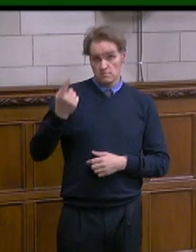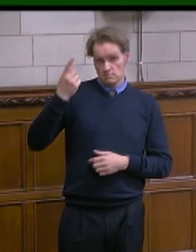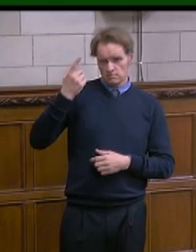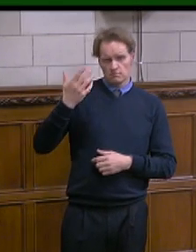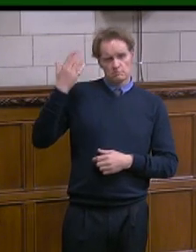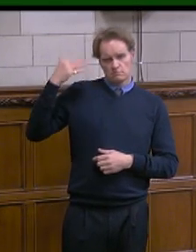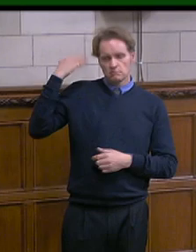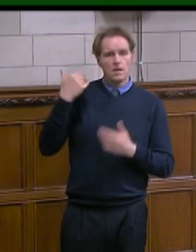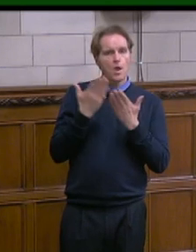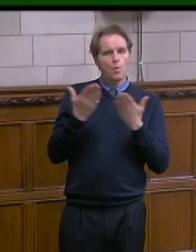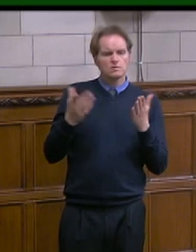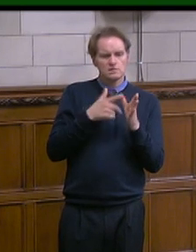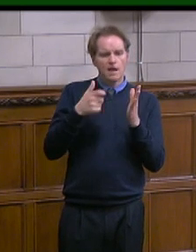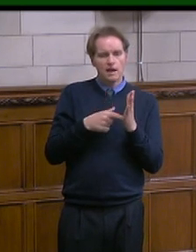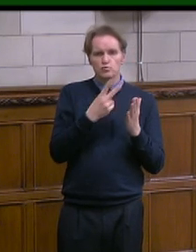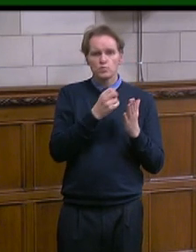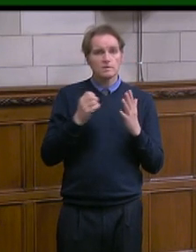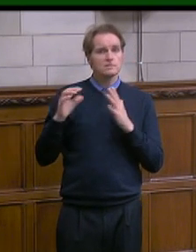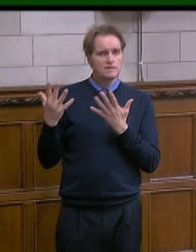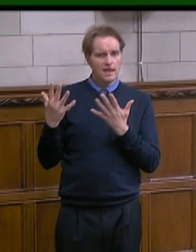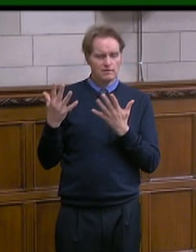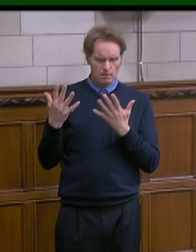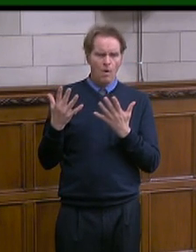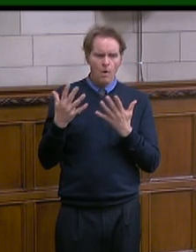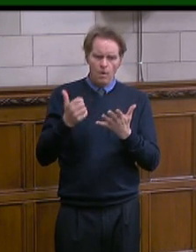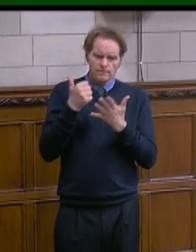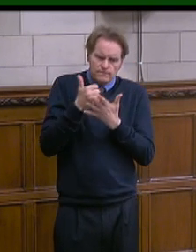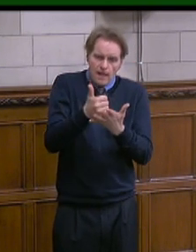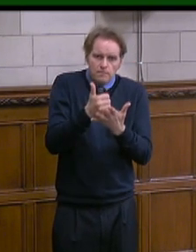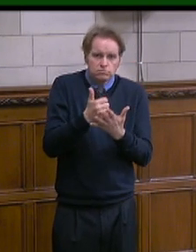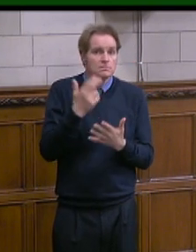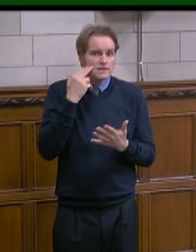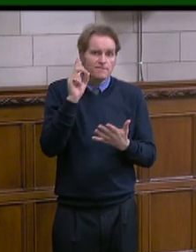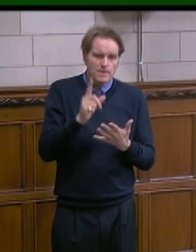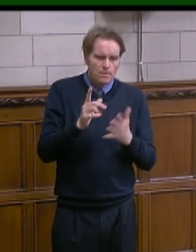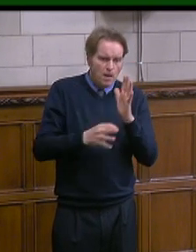huge amount to improve the lives of deaf people, but there is still a long way to go.